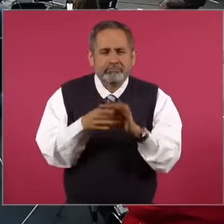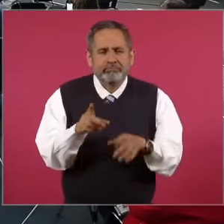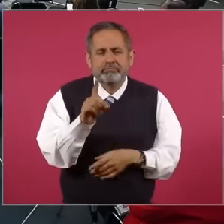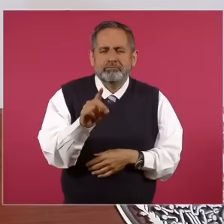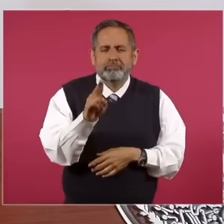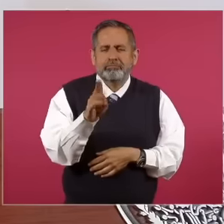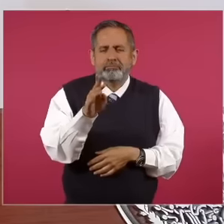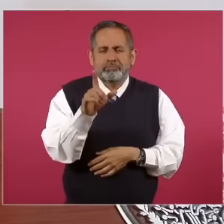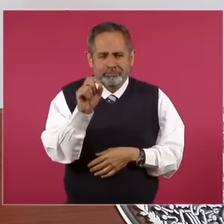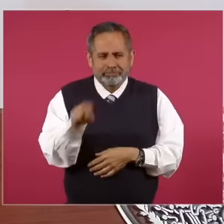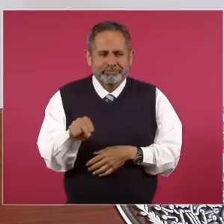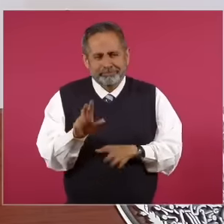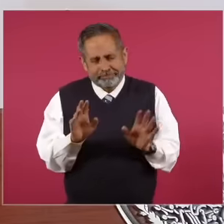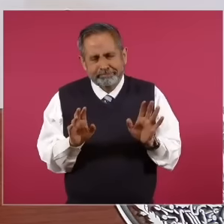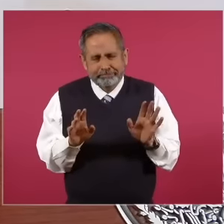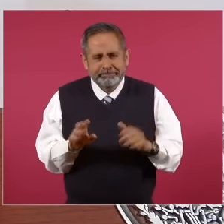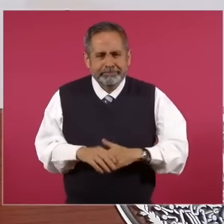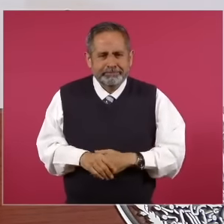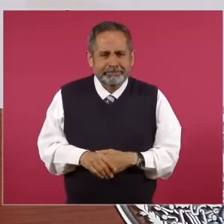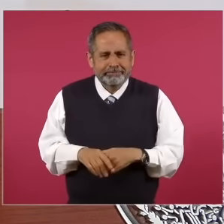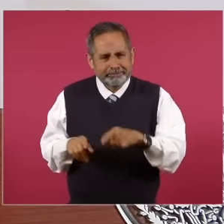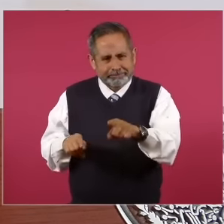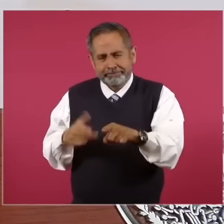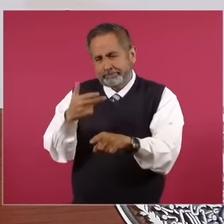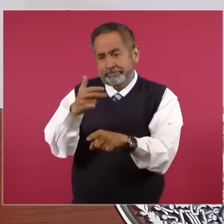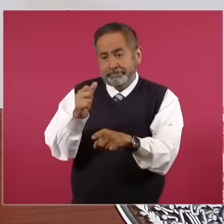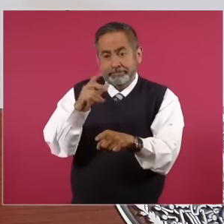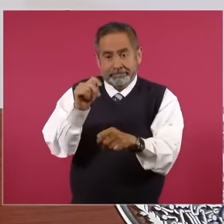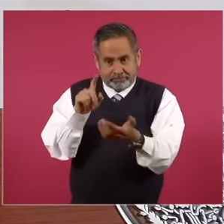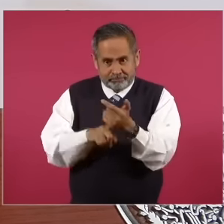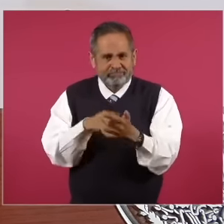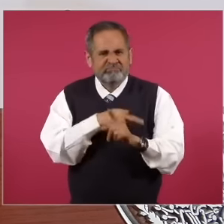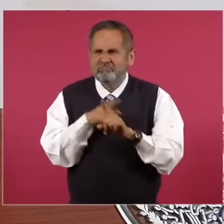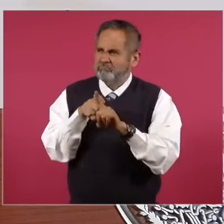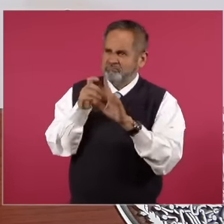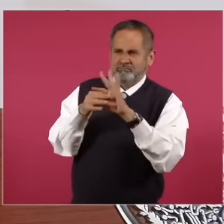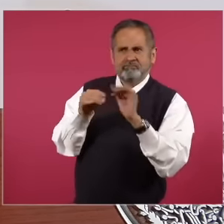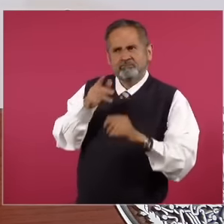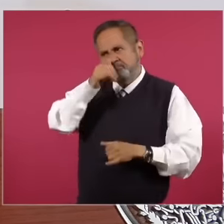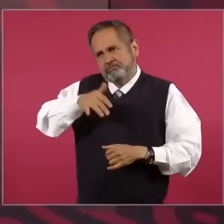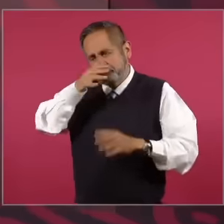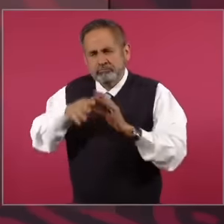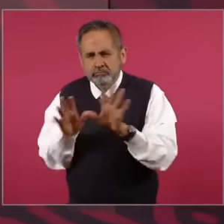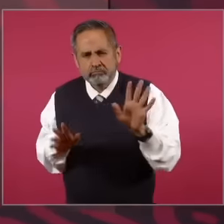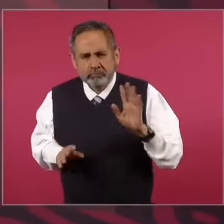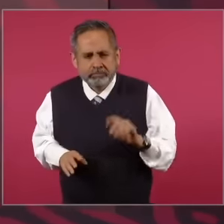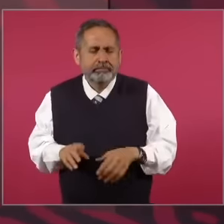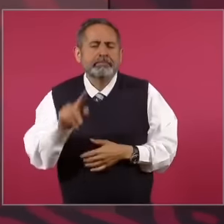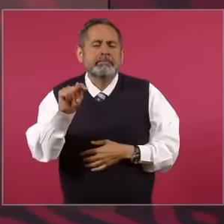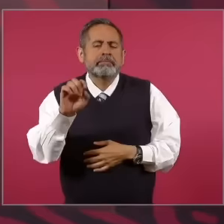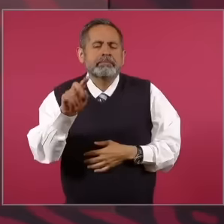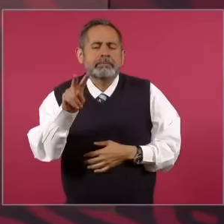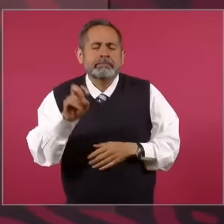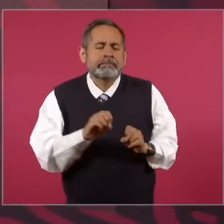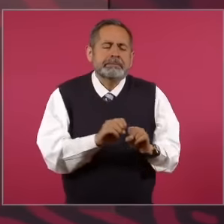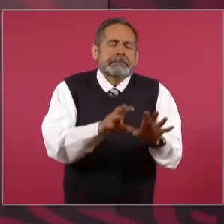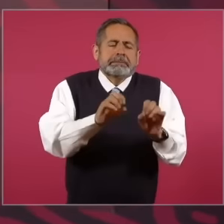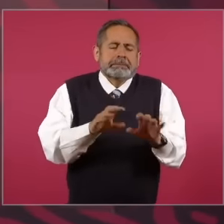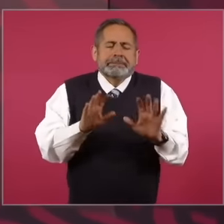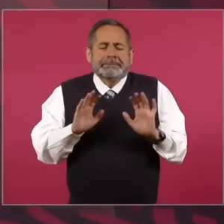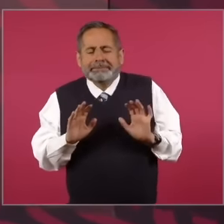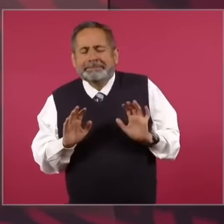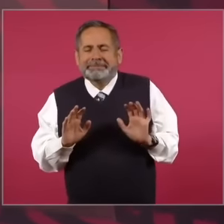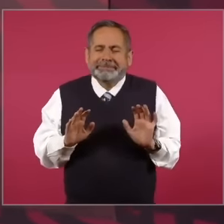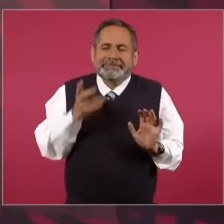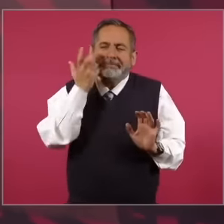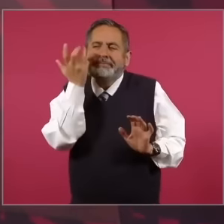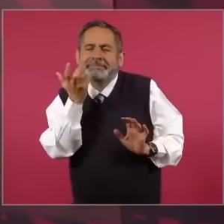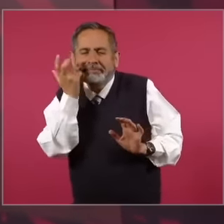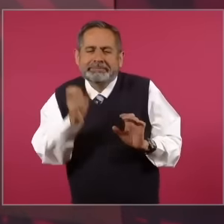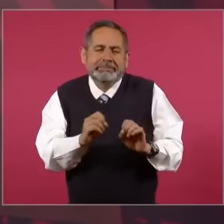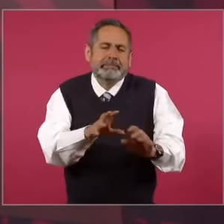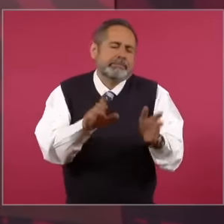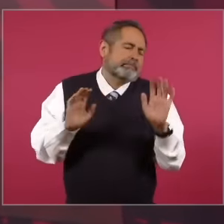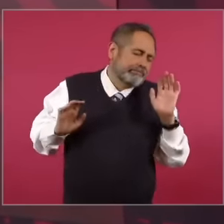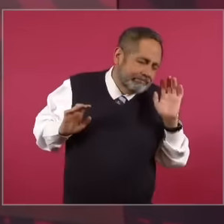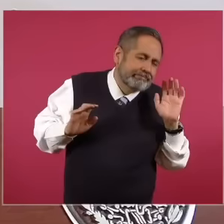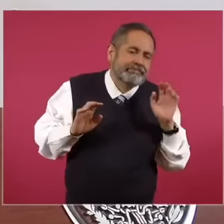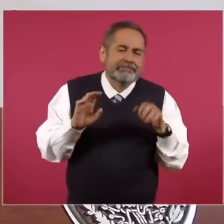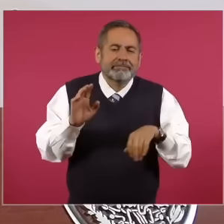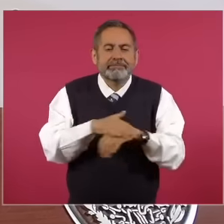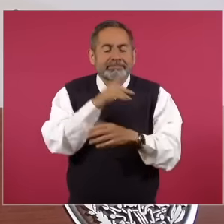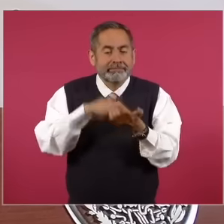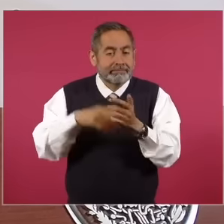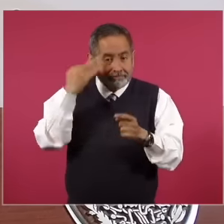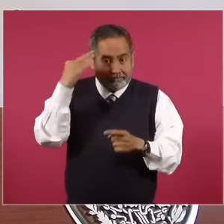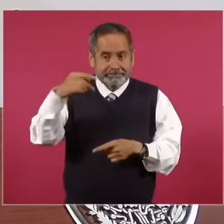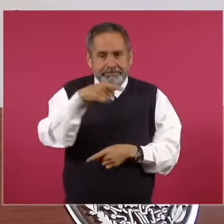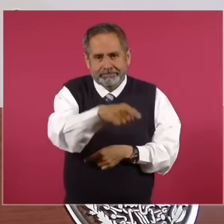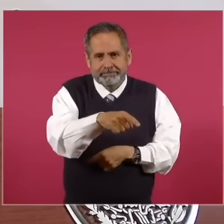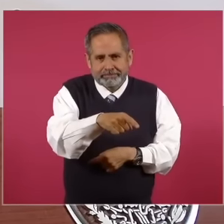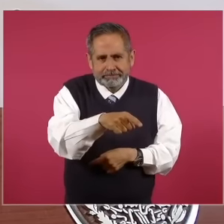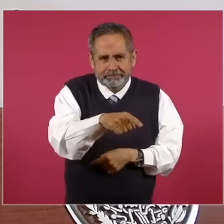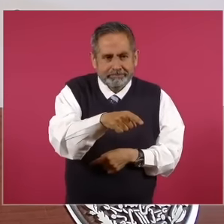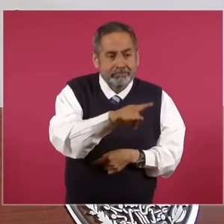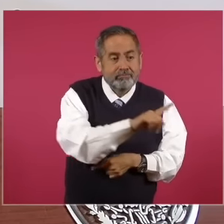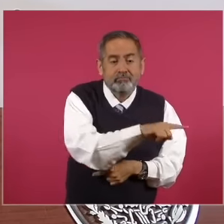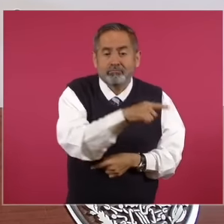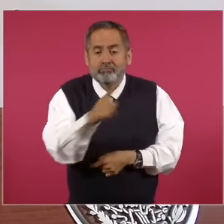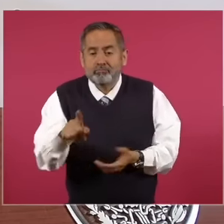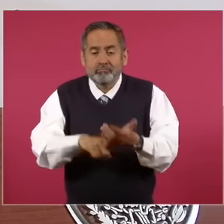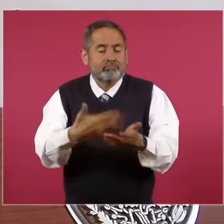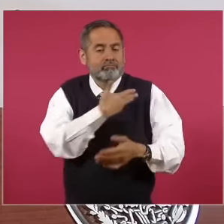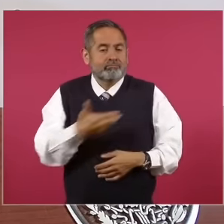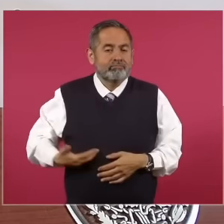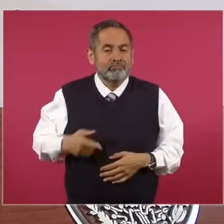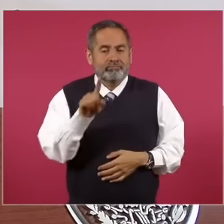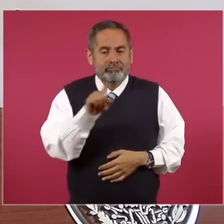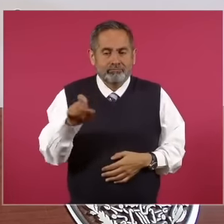reader was critical they left him on Televisa because by then it was already said Everything has an